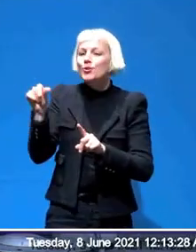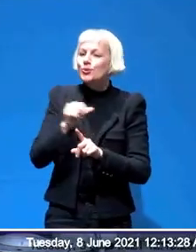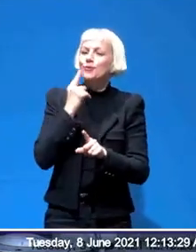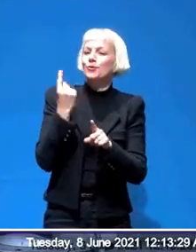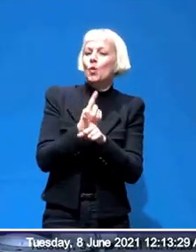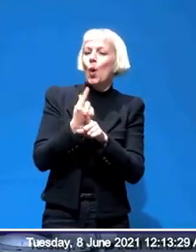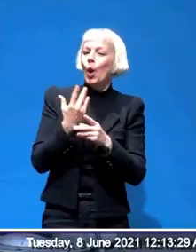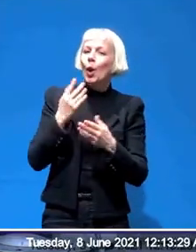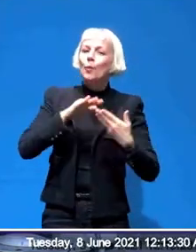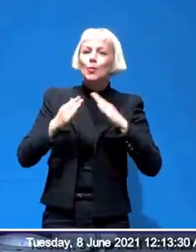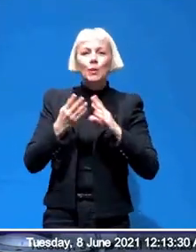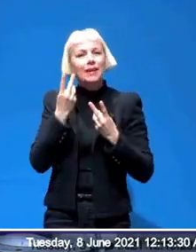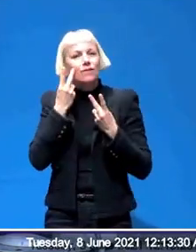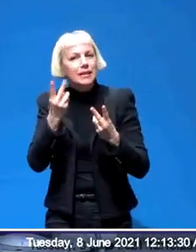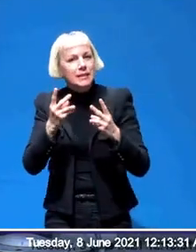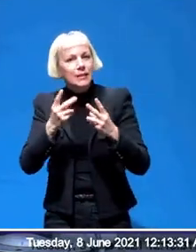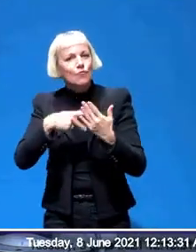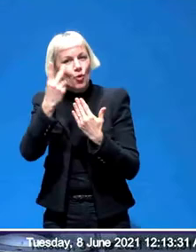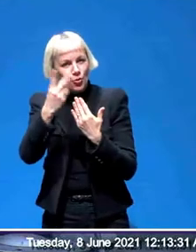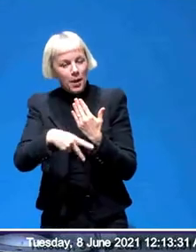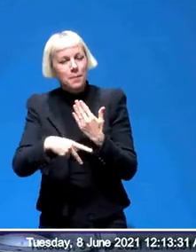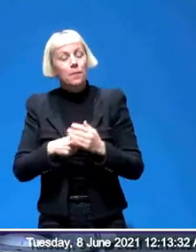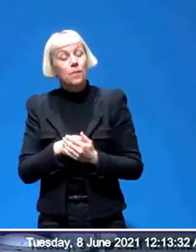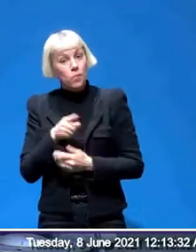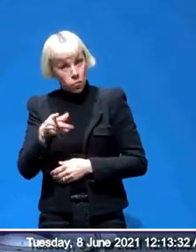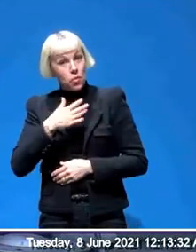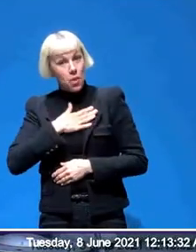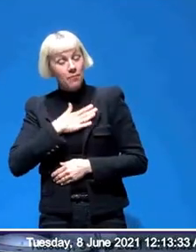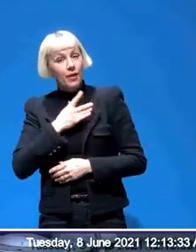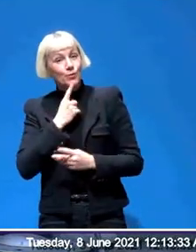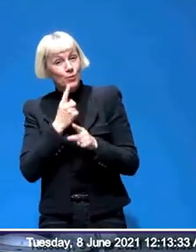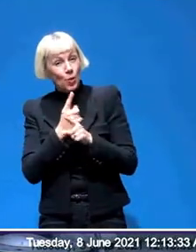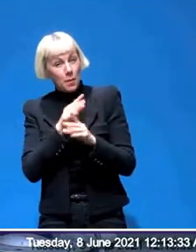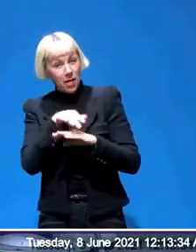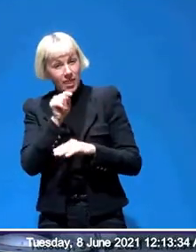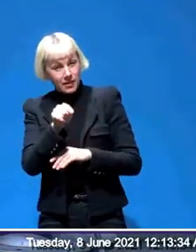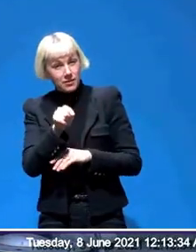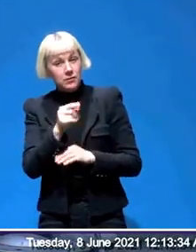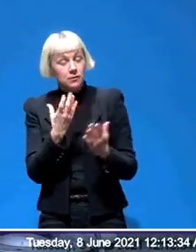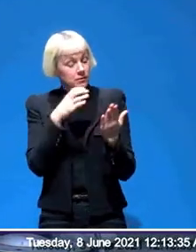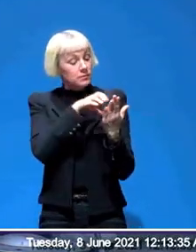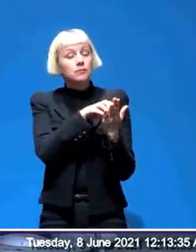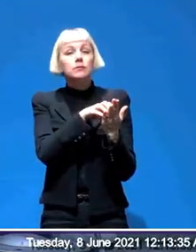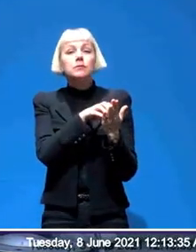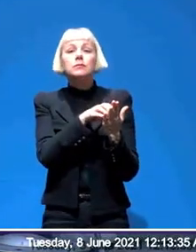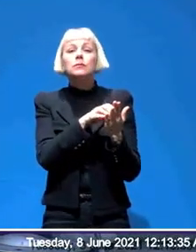You wanted to express your views about the Community Visitor Scheme and you say at the end of paragraph 117: